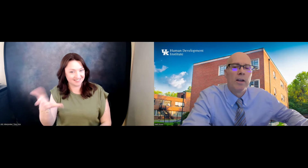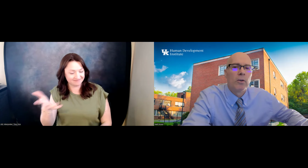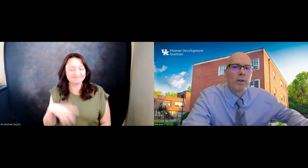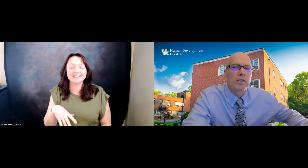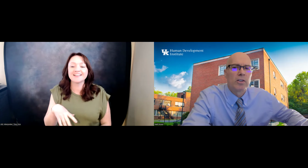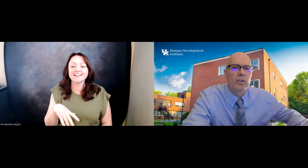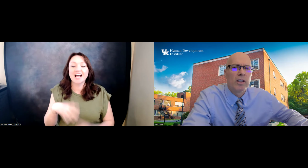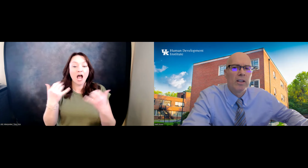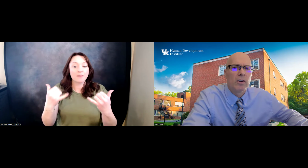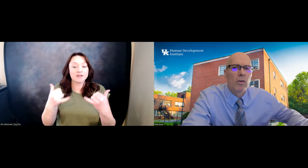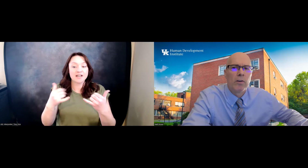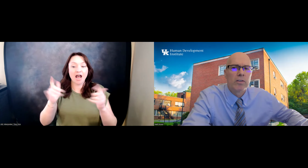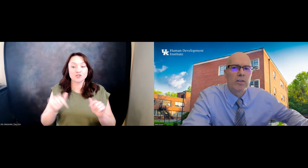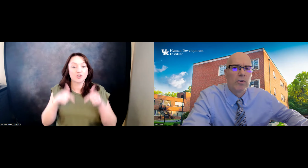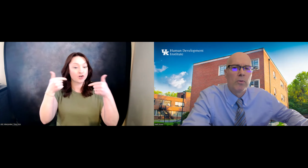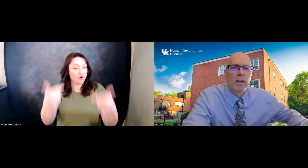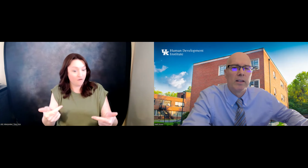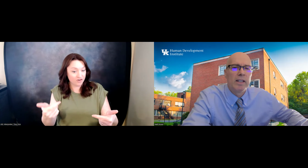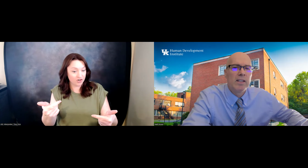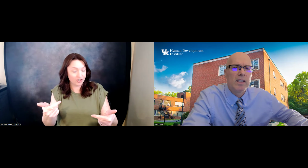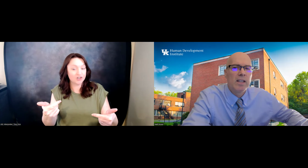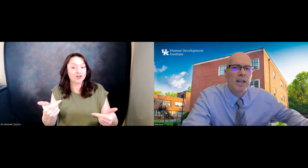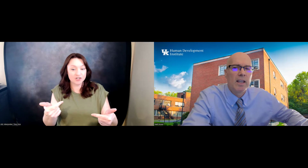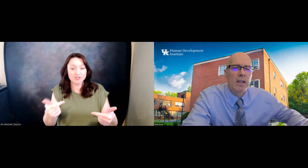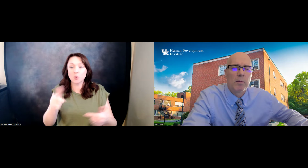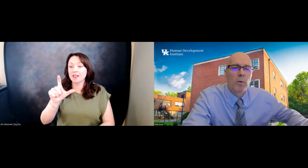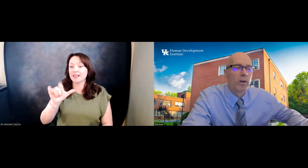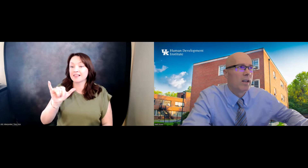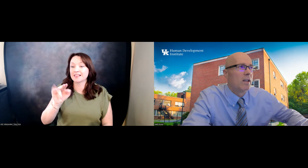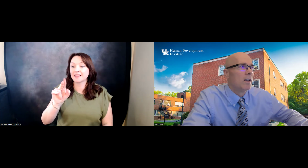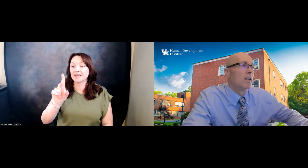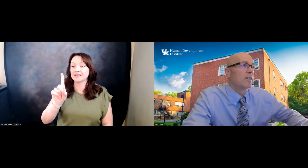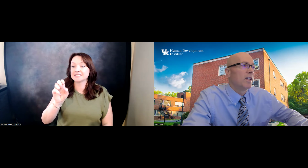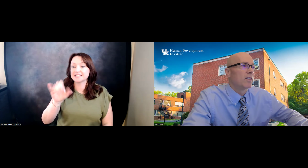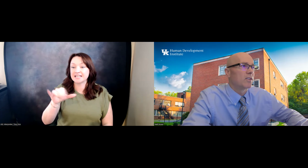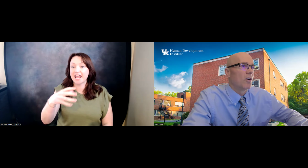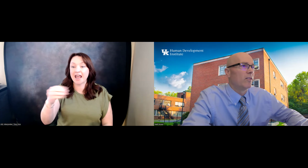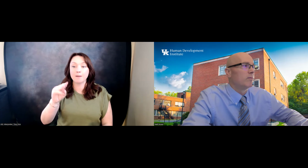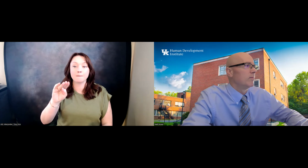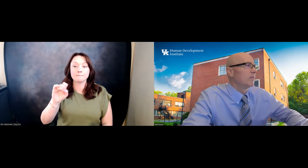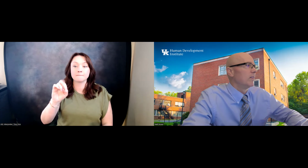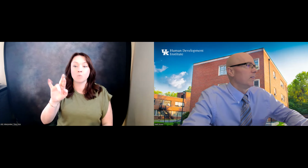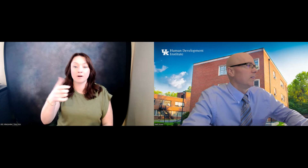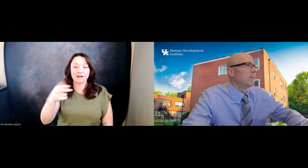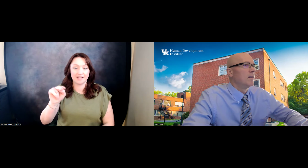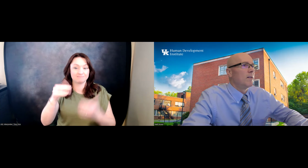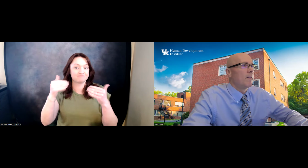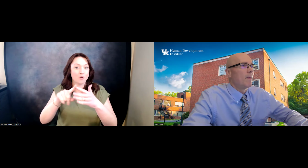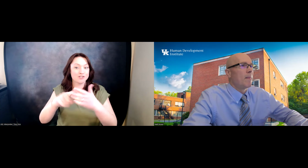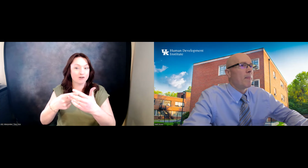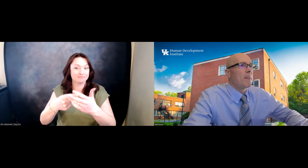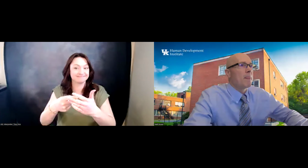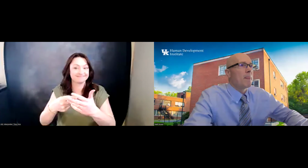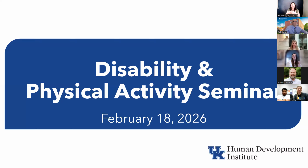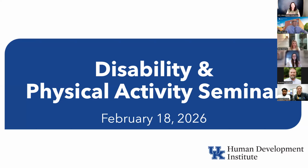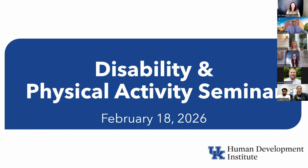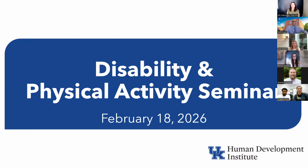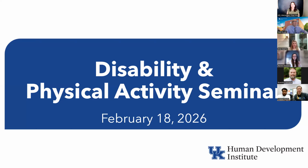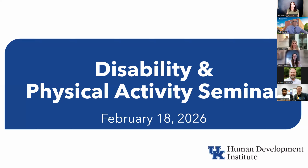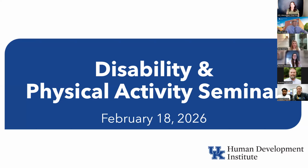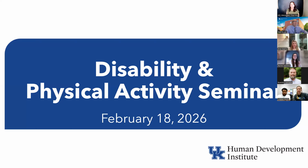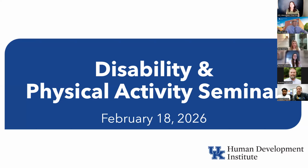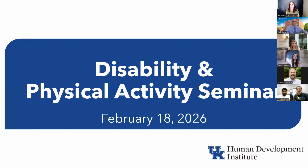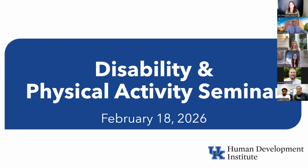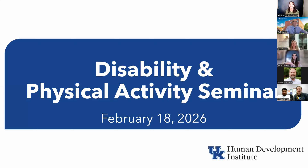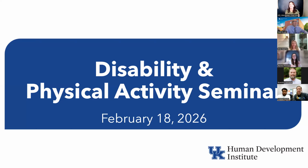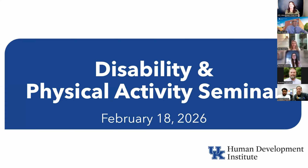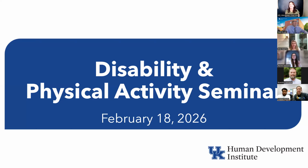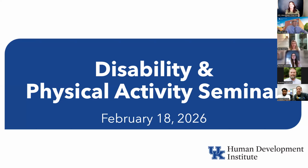turn it over to Lindsay and Morgan to get us started.